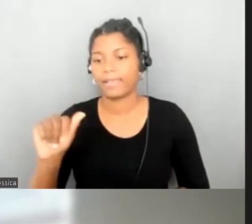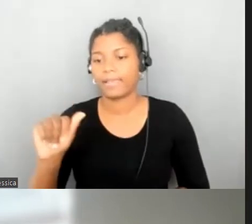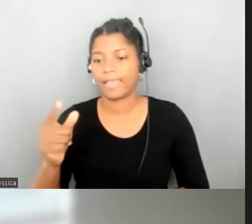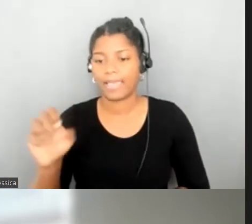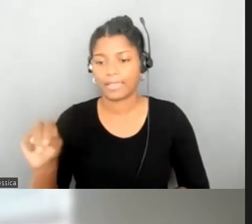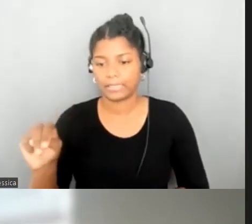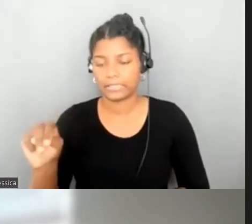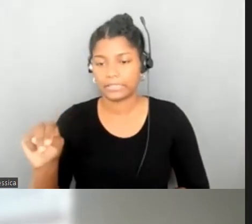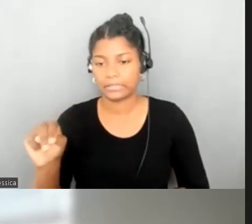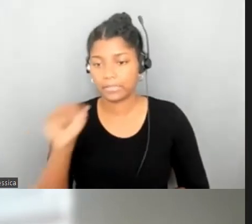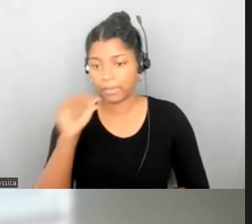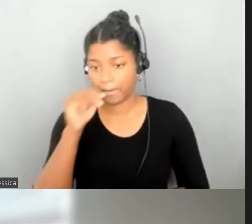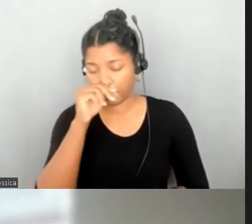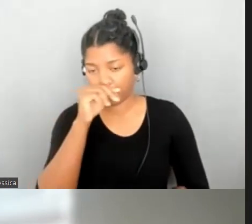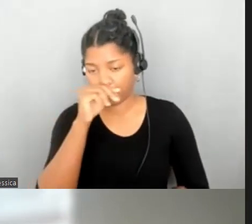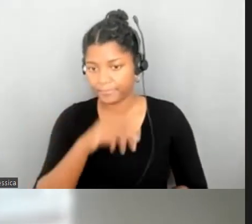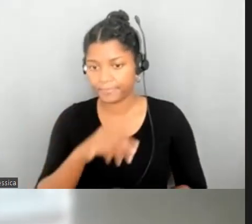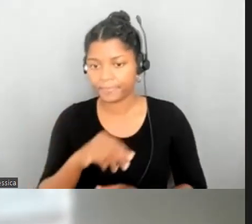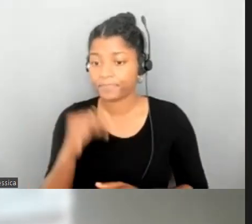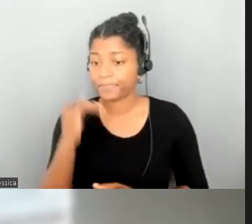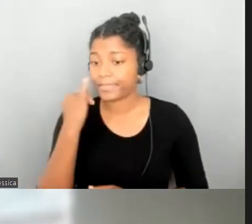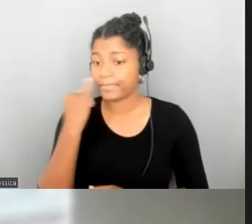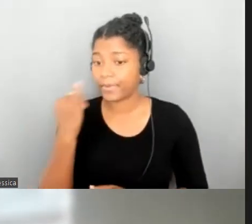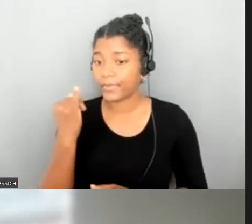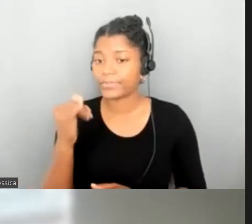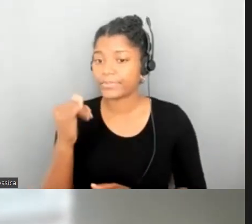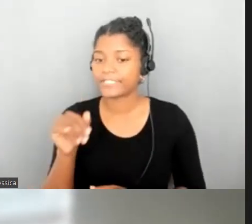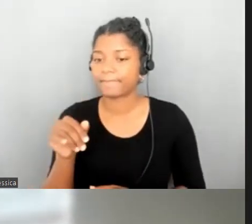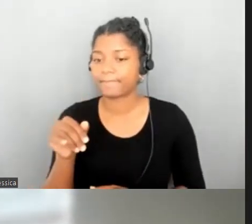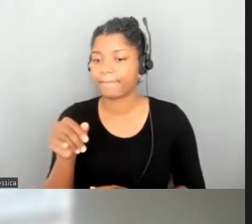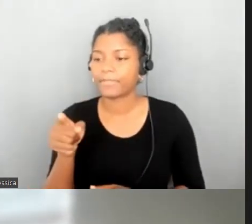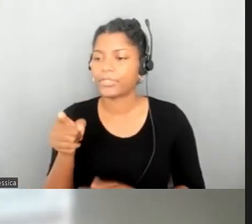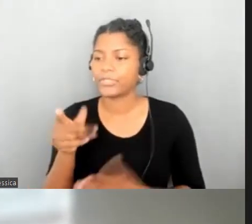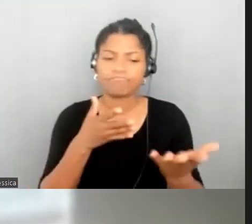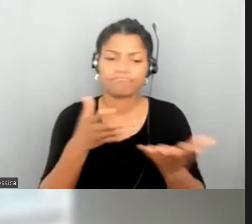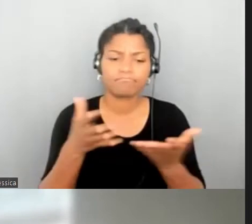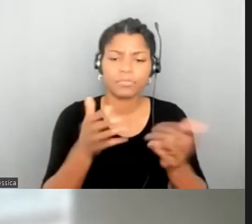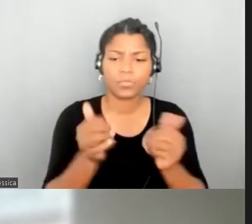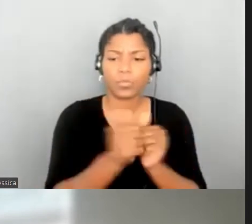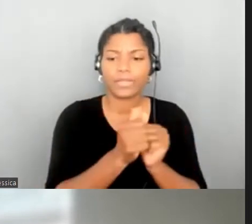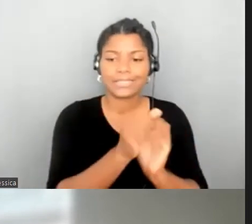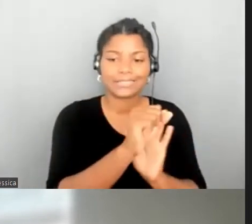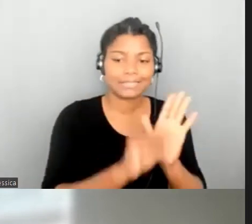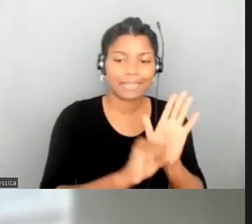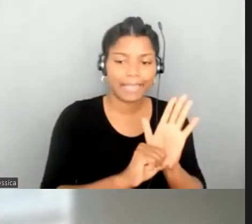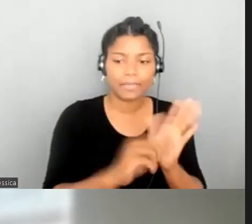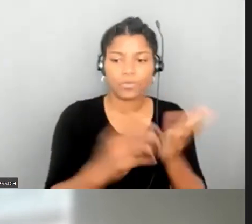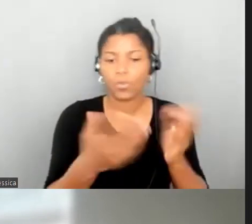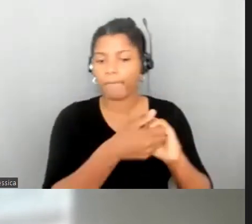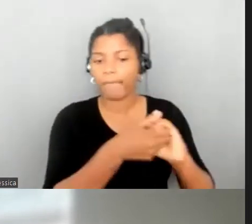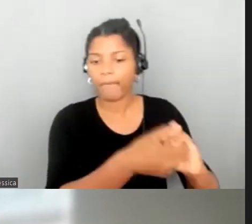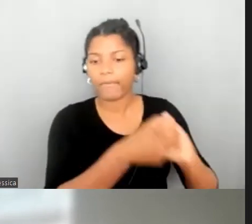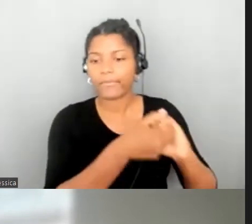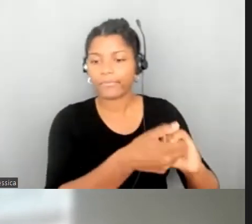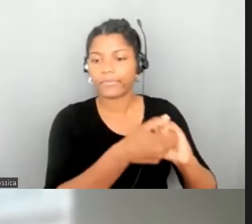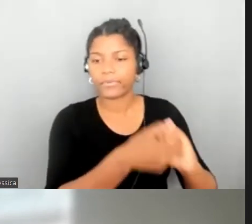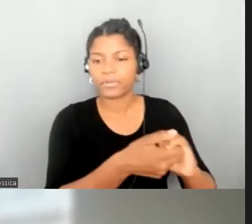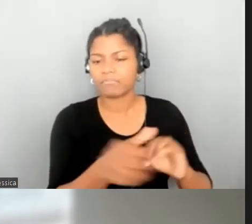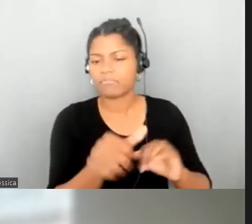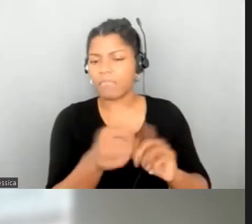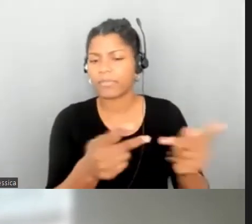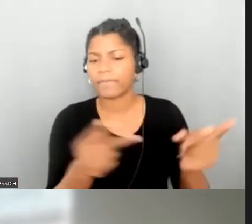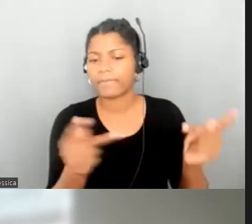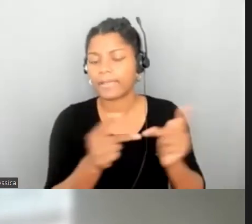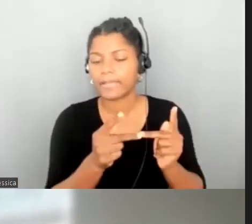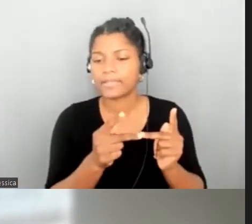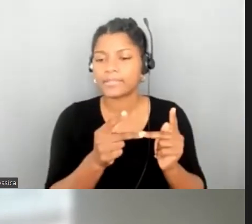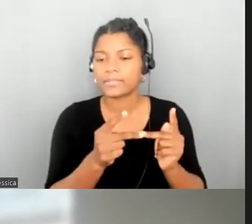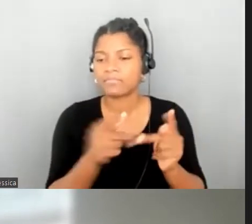If you were talking about -- with a state or partners in another place across the country,